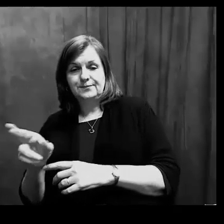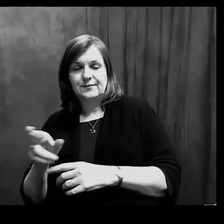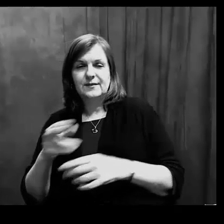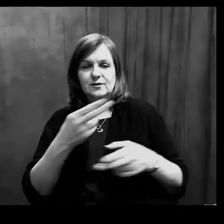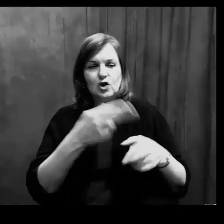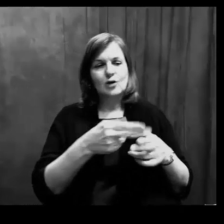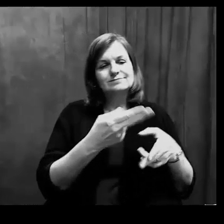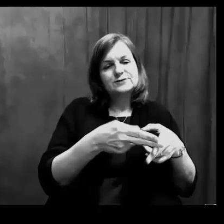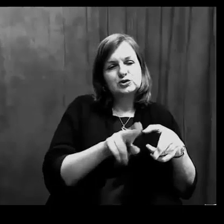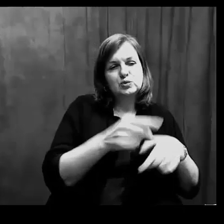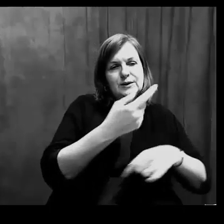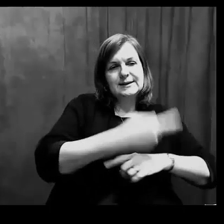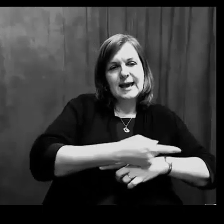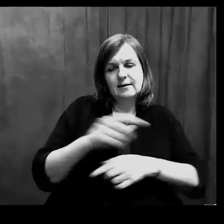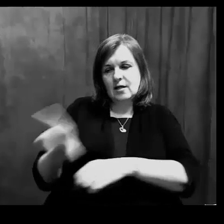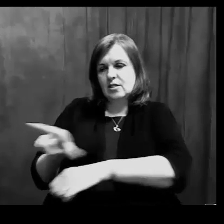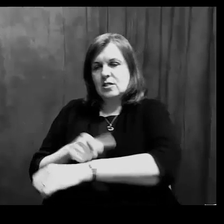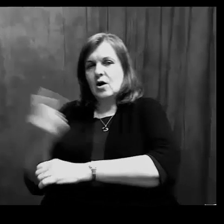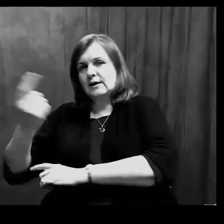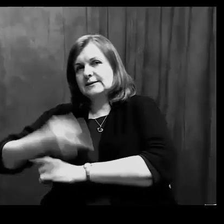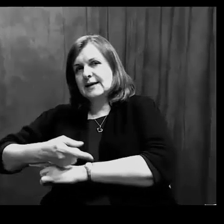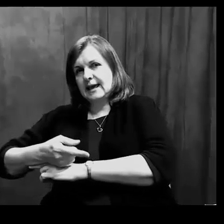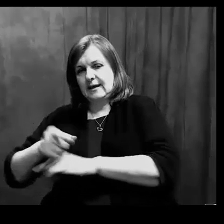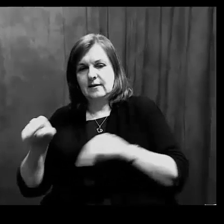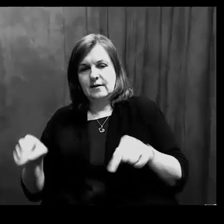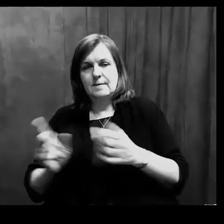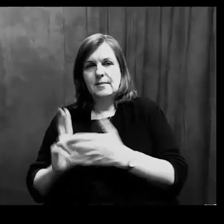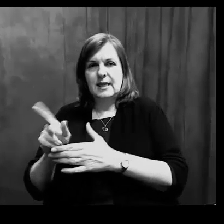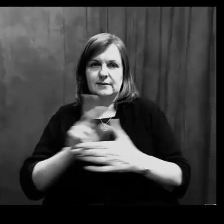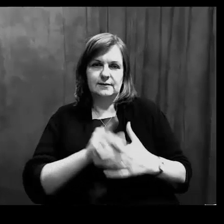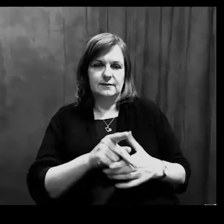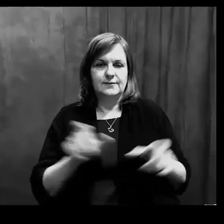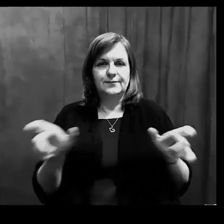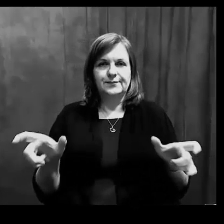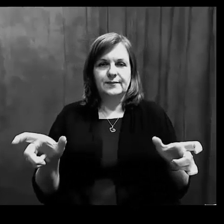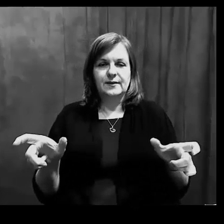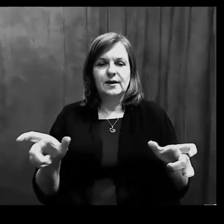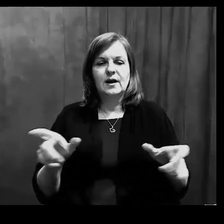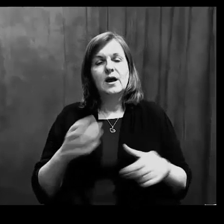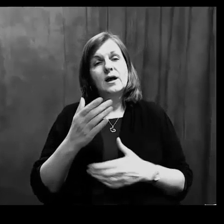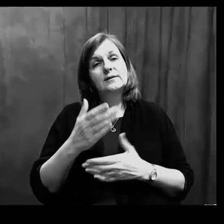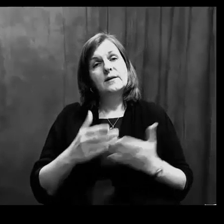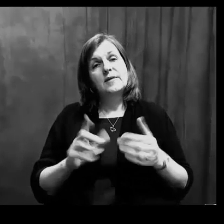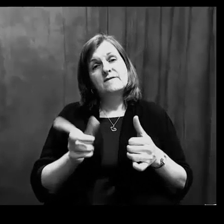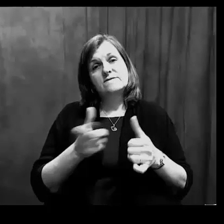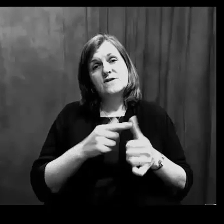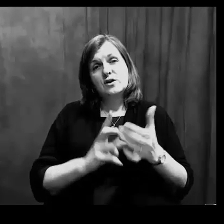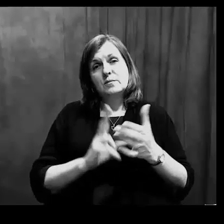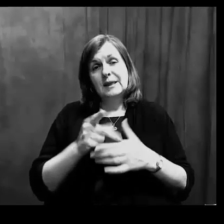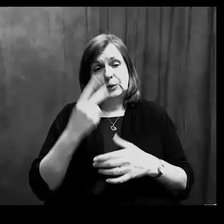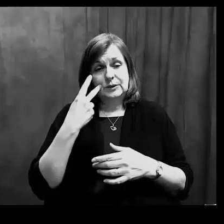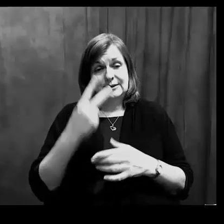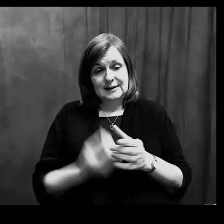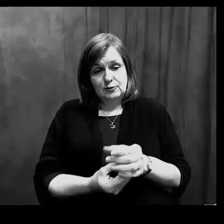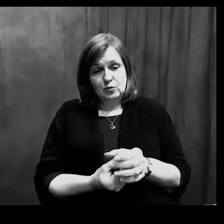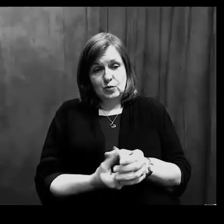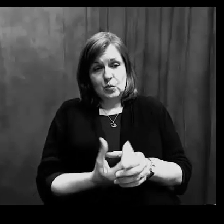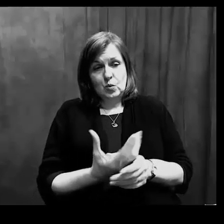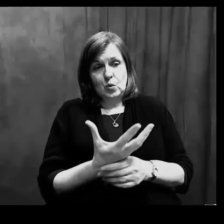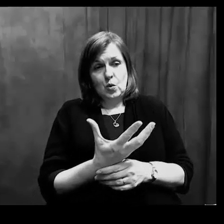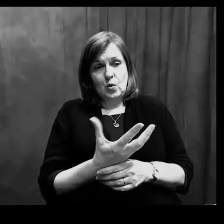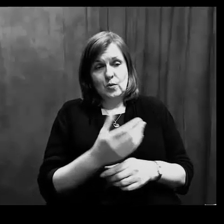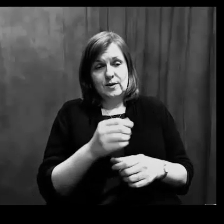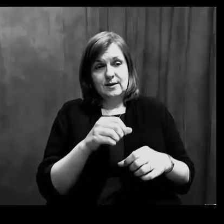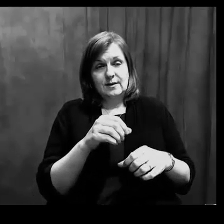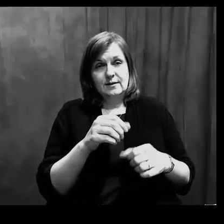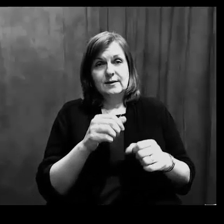So what we call short day and long day plants are very very common. So some of the first plants that we see come out and bloom in the